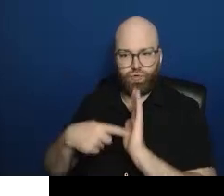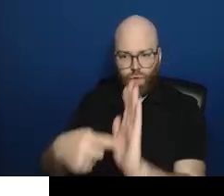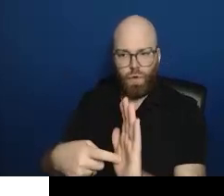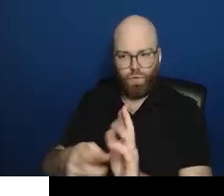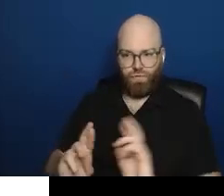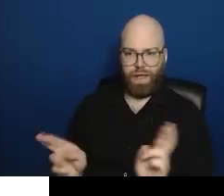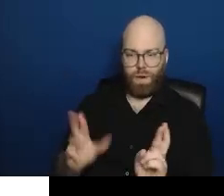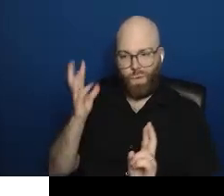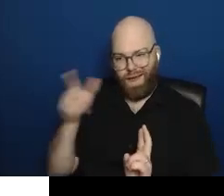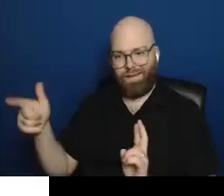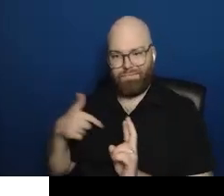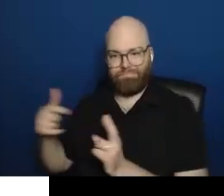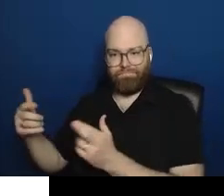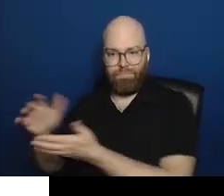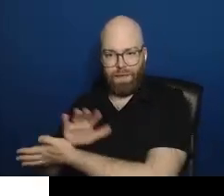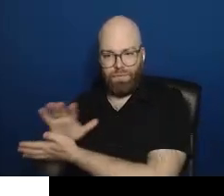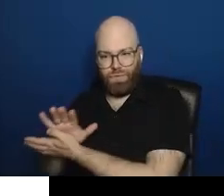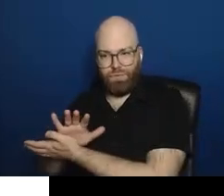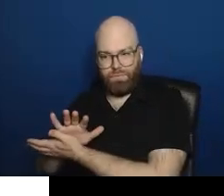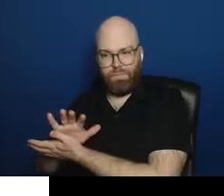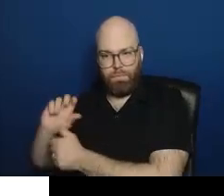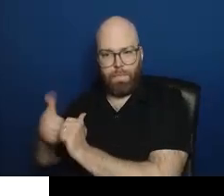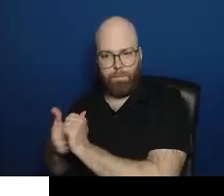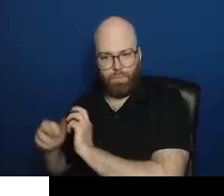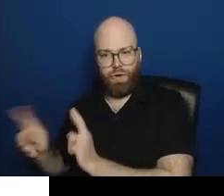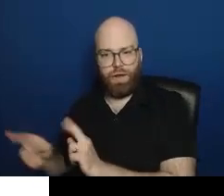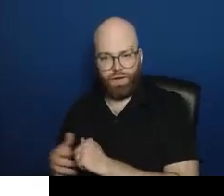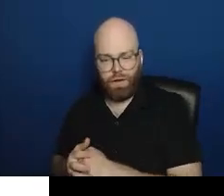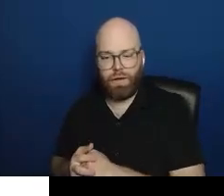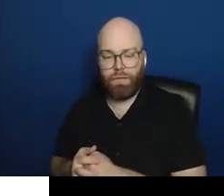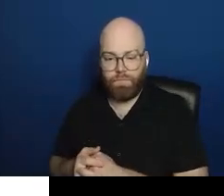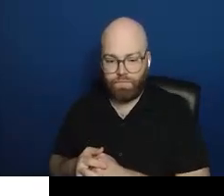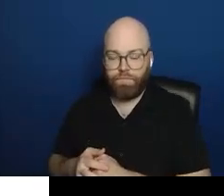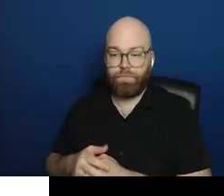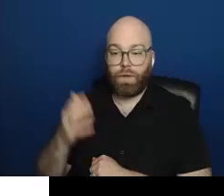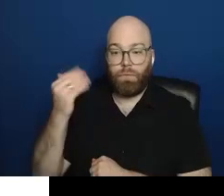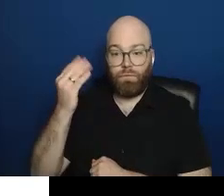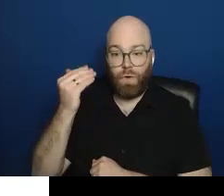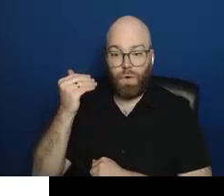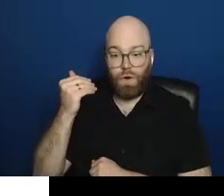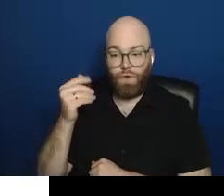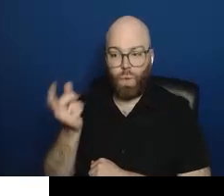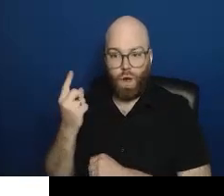child, had to have, visits to Children's Hospital every month because of a heart condition.